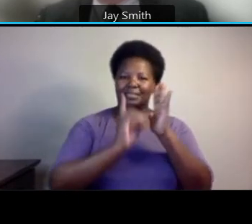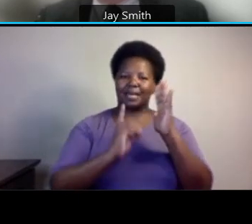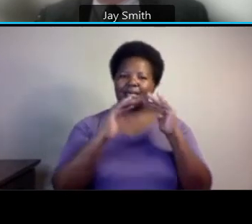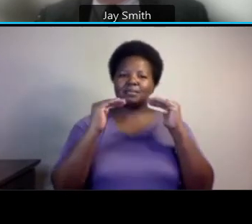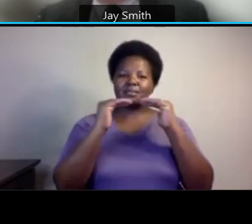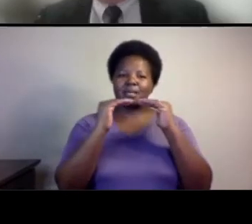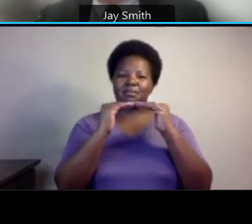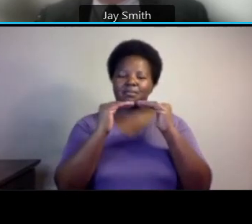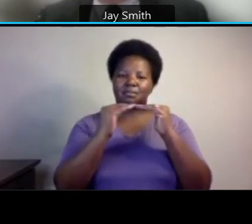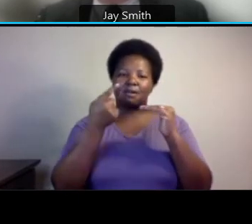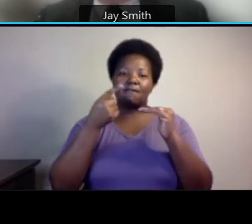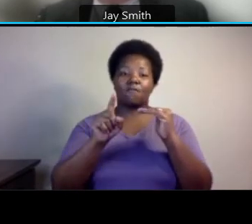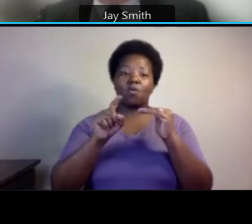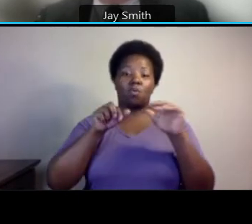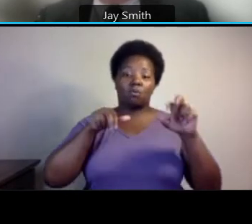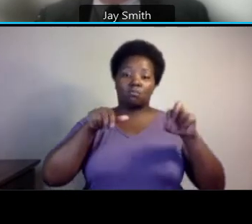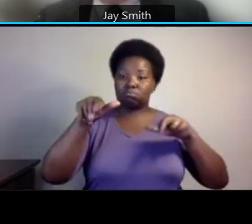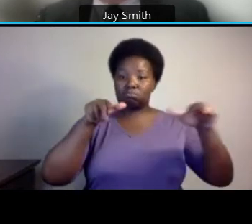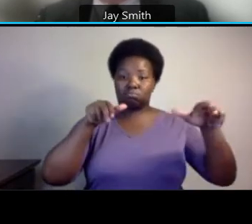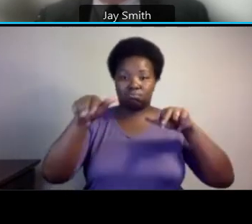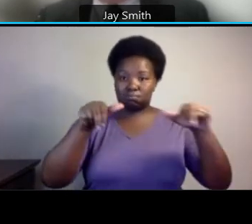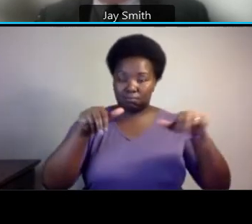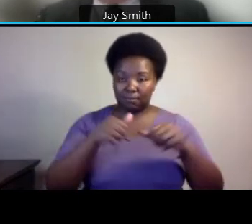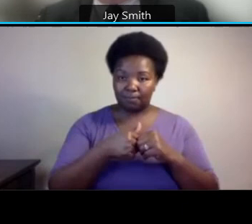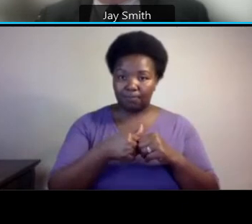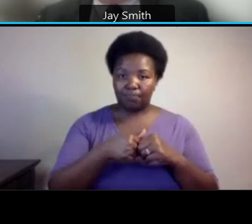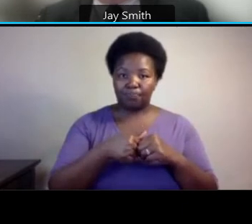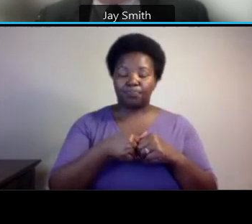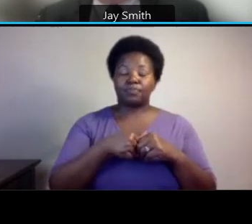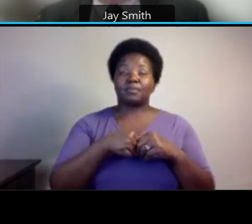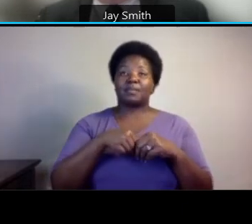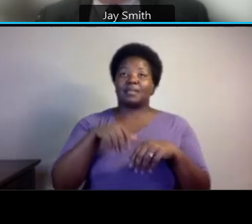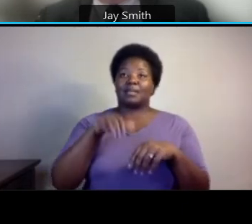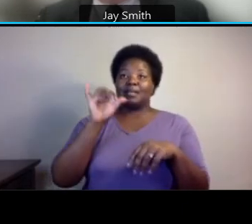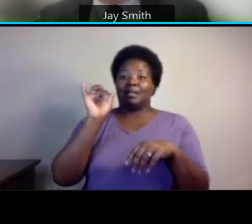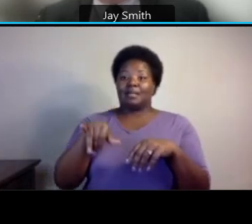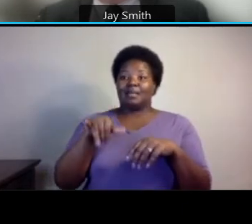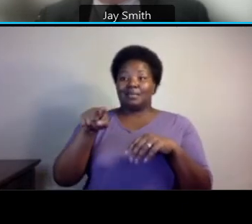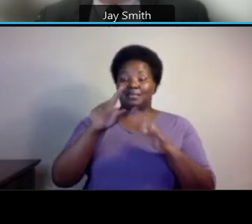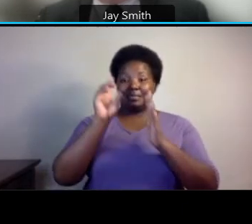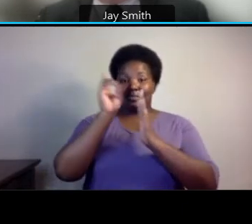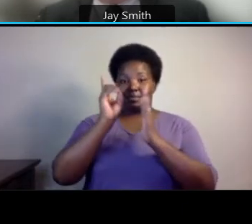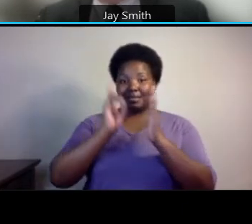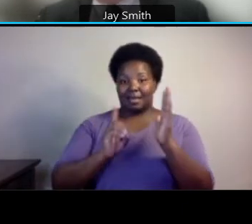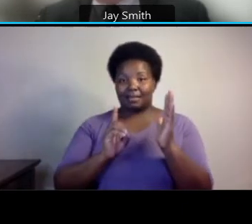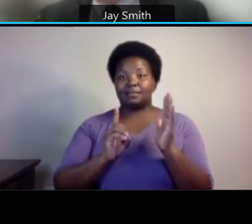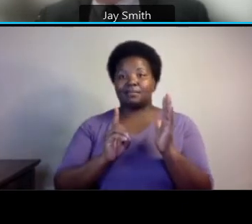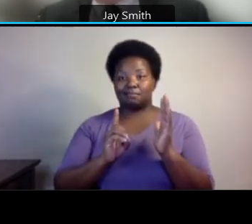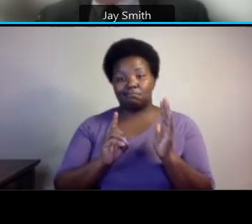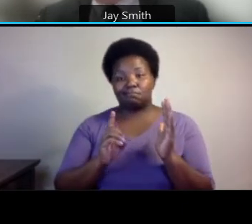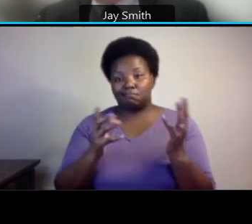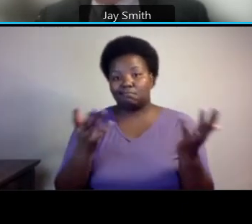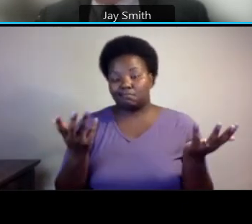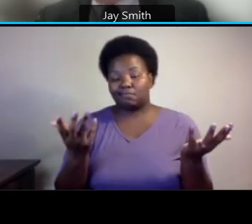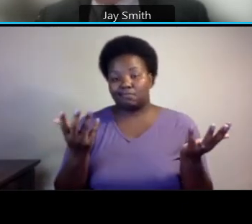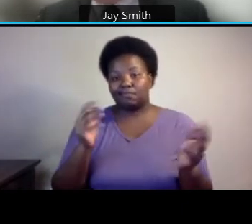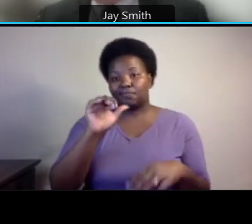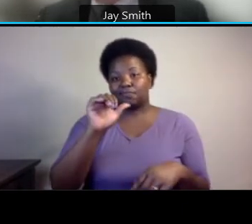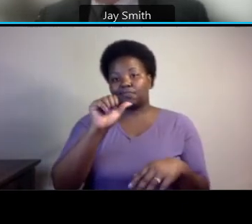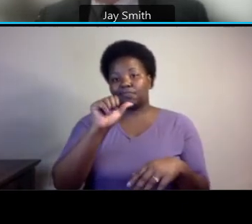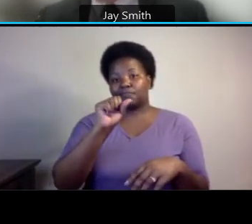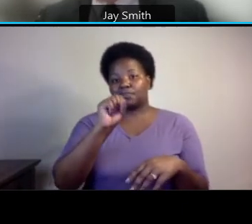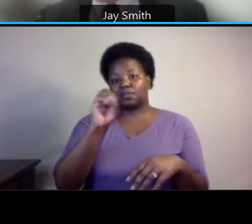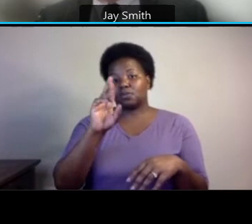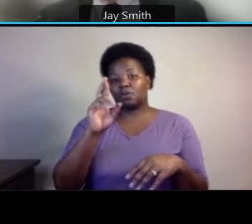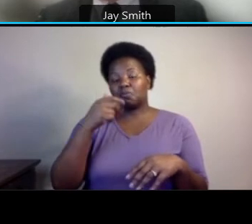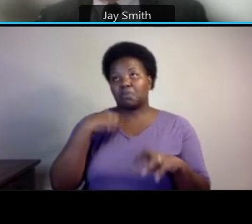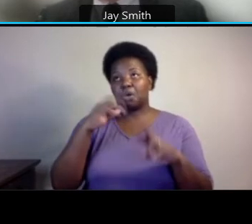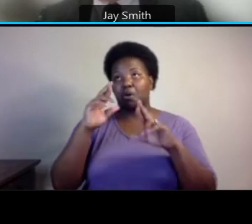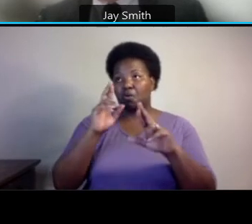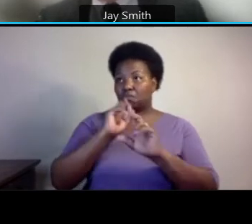intersection crossings with this design um so i i hope that i hope that answers the question the